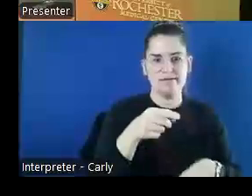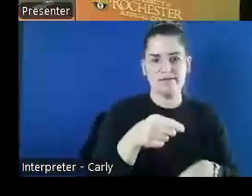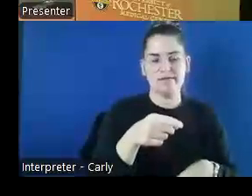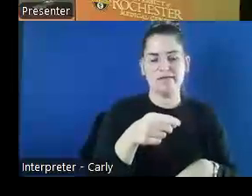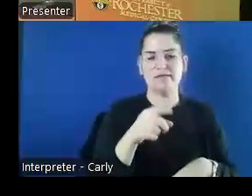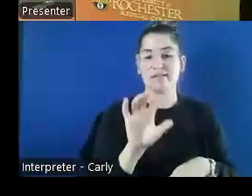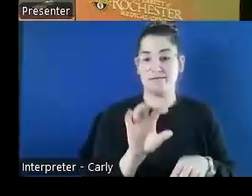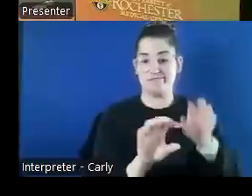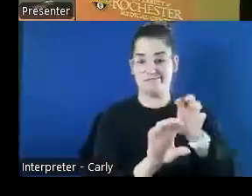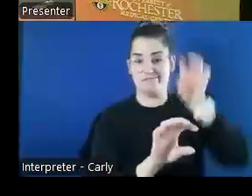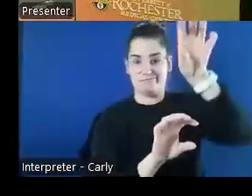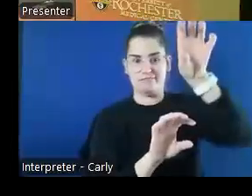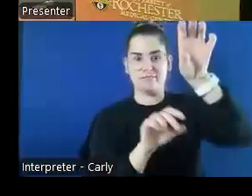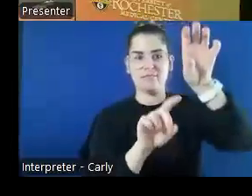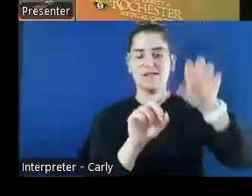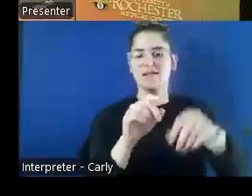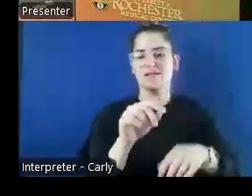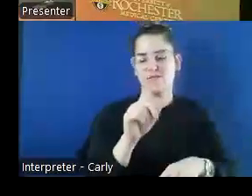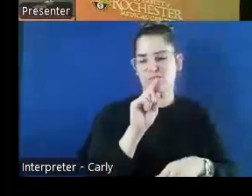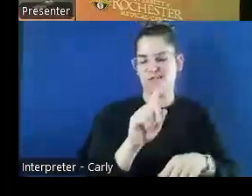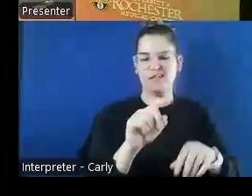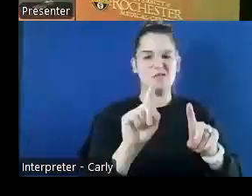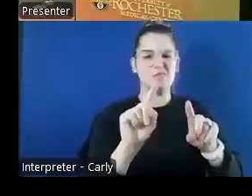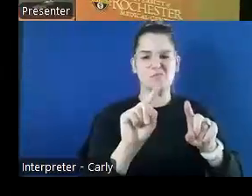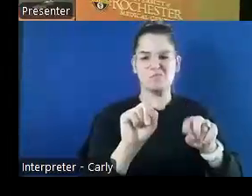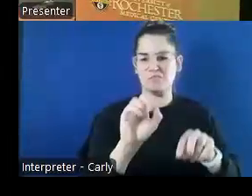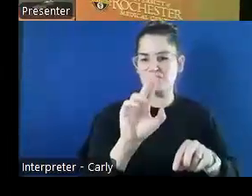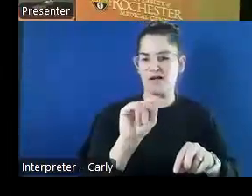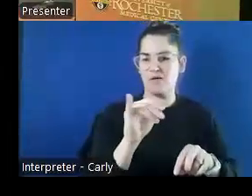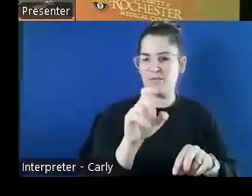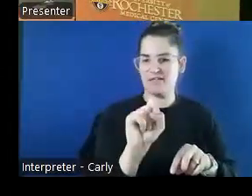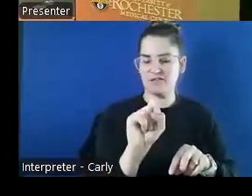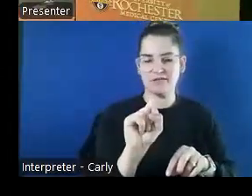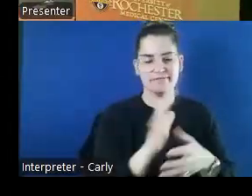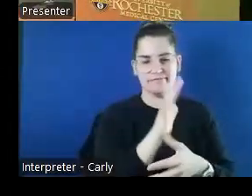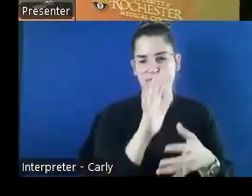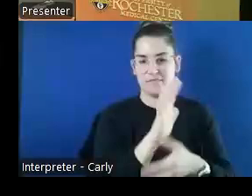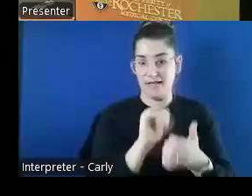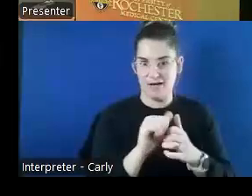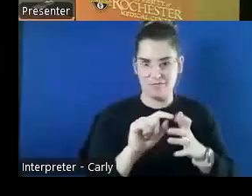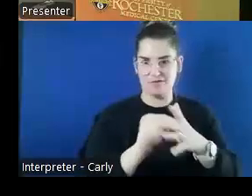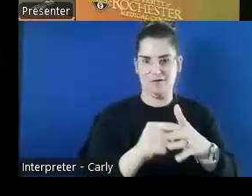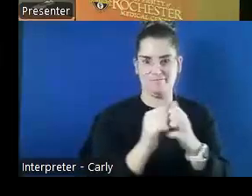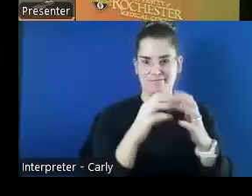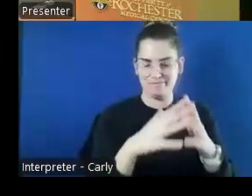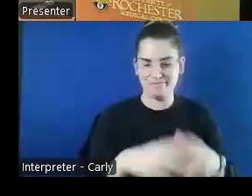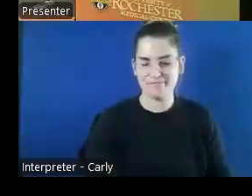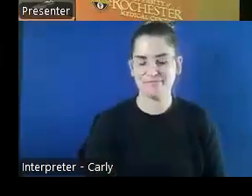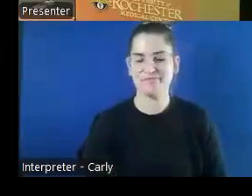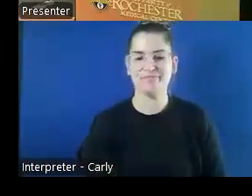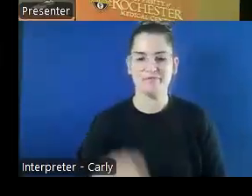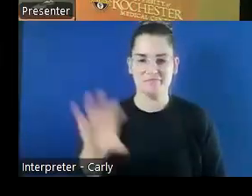outpatient primary care practice which is really how everything started so speaking of um so long